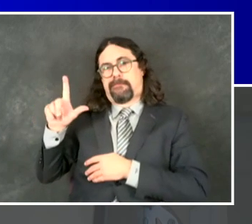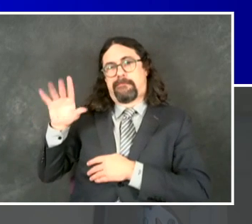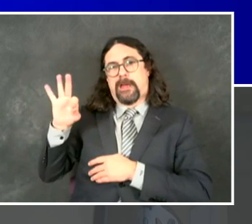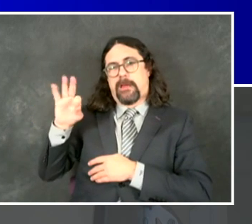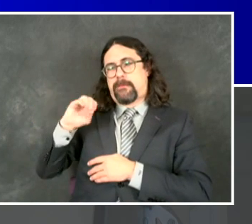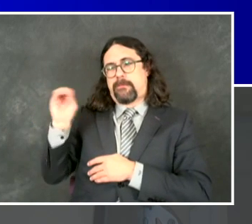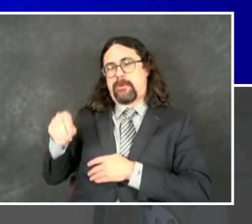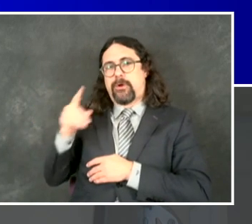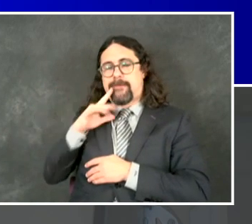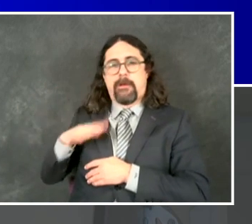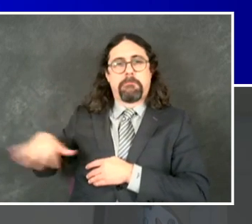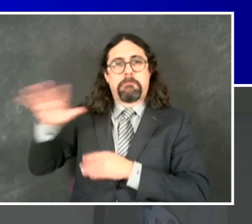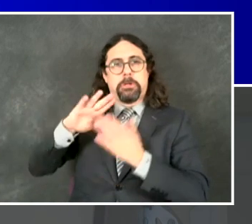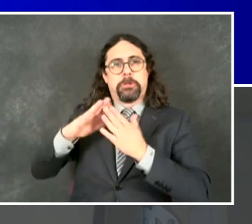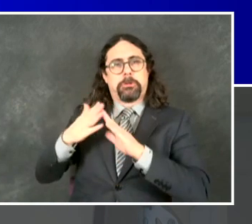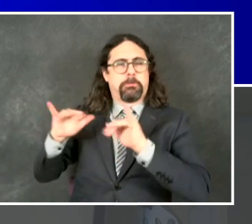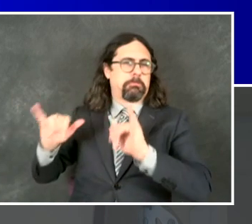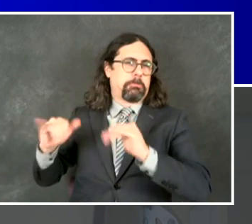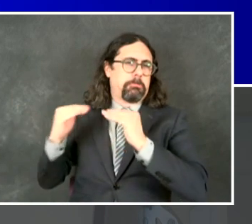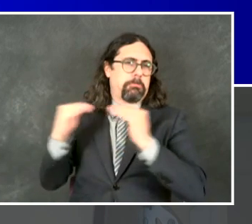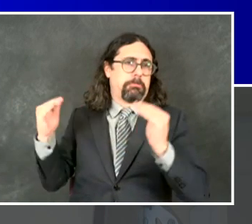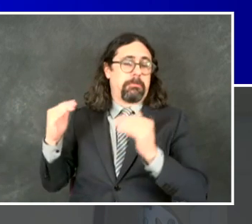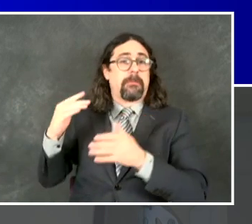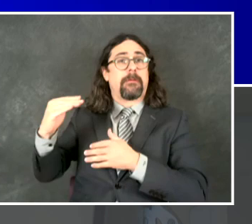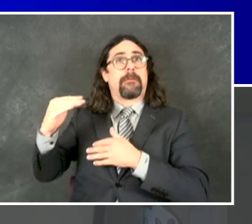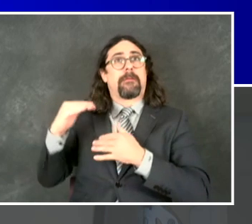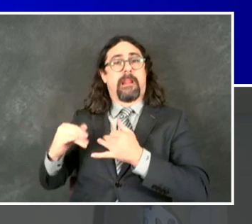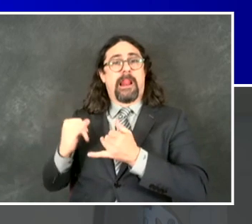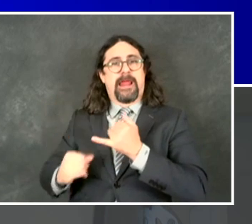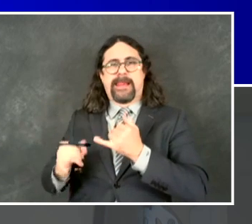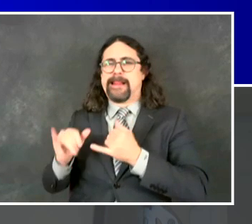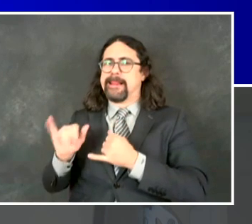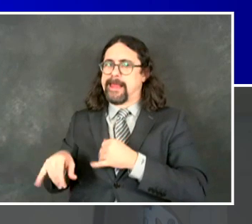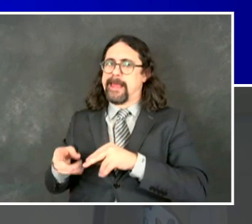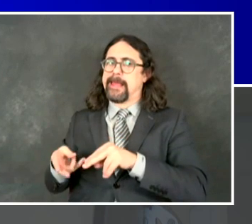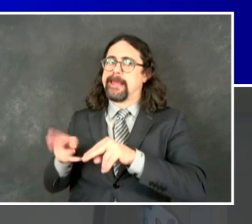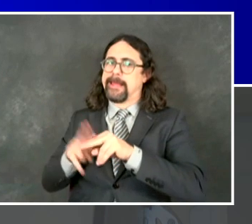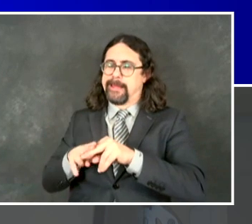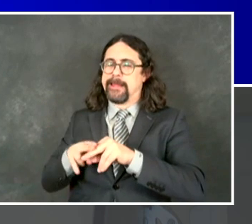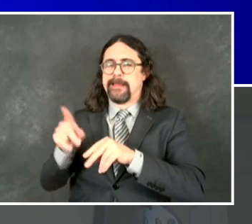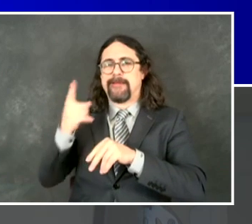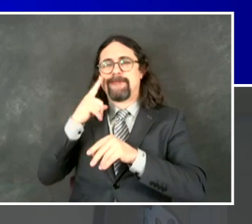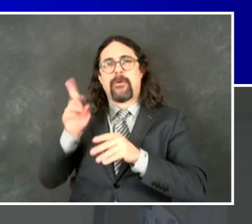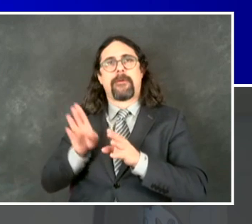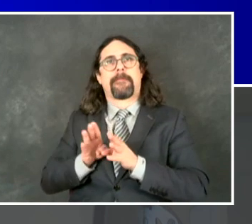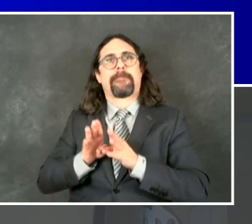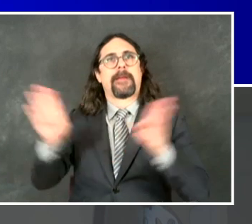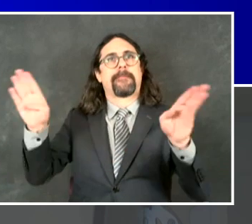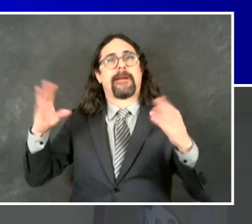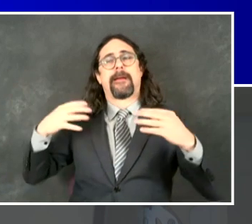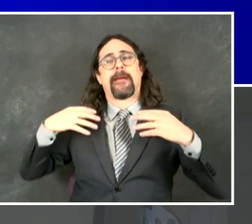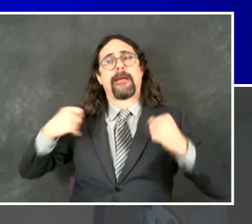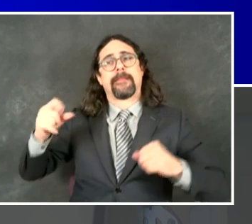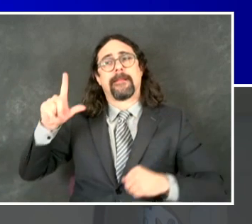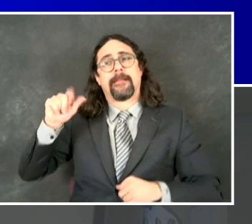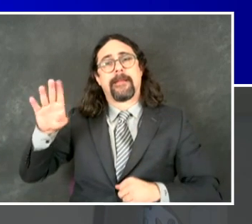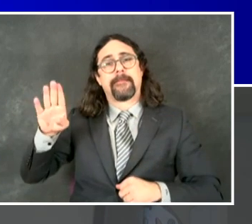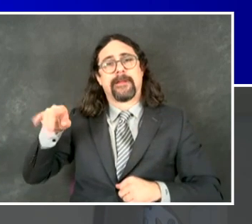THE ONE PLACE THAT WAS NOT GOOD FOR PUBLIC LAB STETS 40% TO 55%. THAT IS, AGAIN, AN IMPORTANT